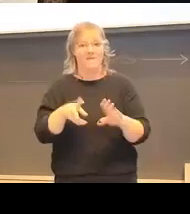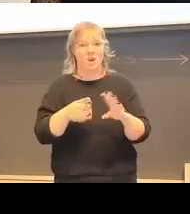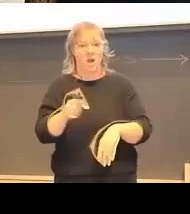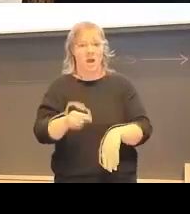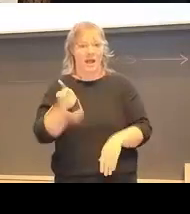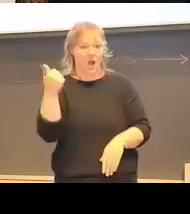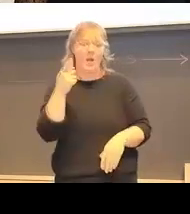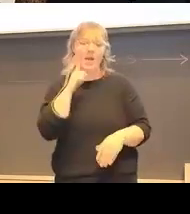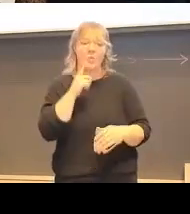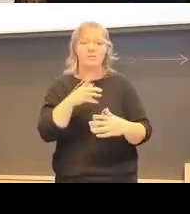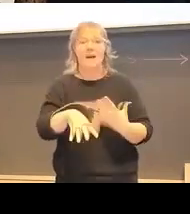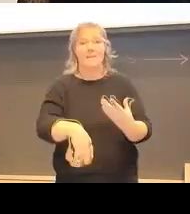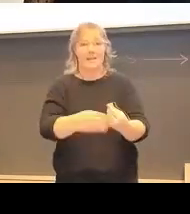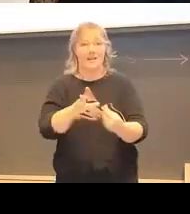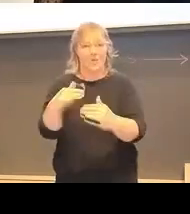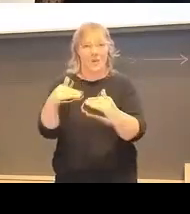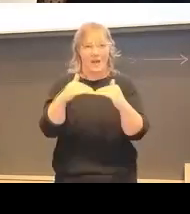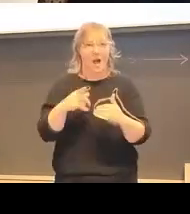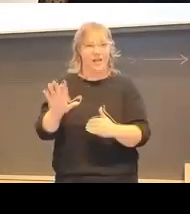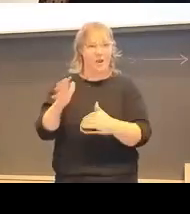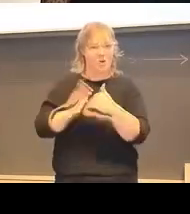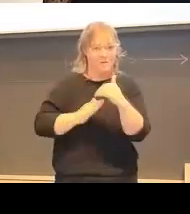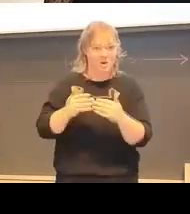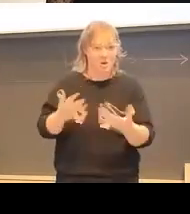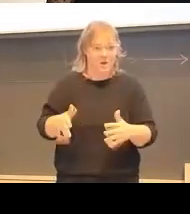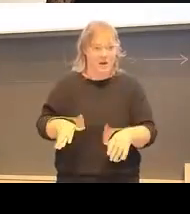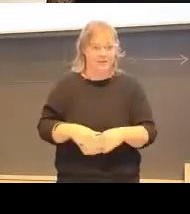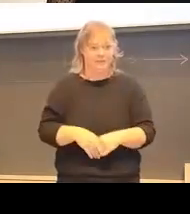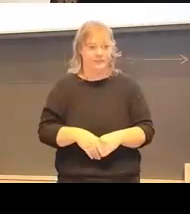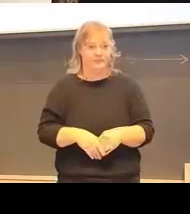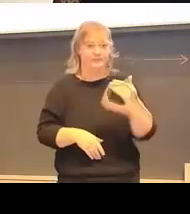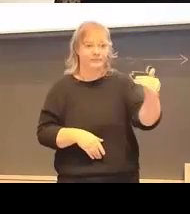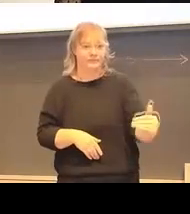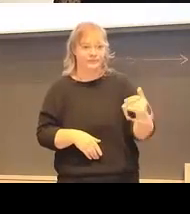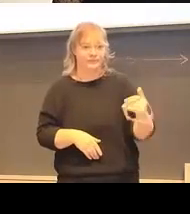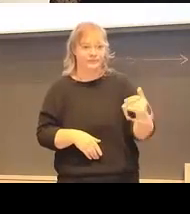building off of what my colleague was comfortable with and another I imagined walking in today and